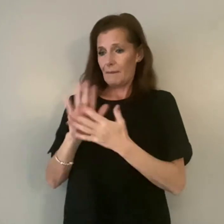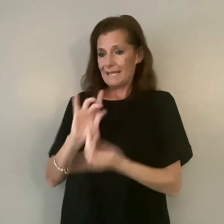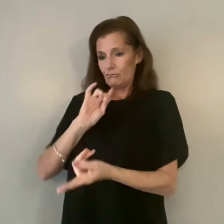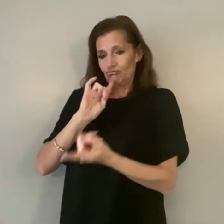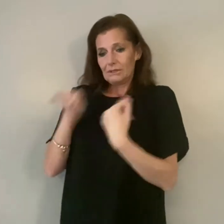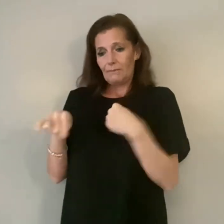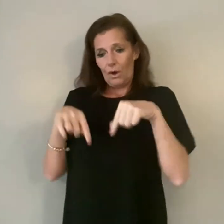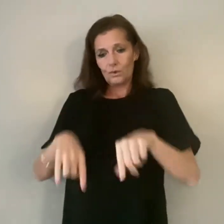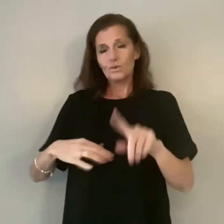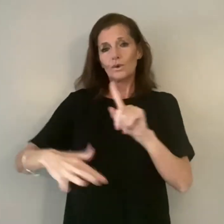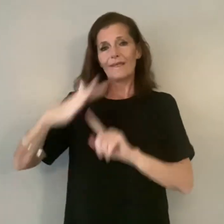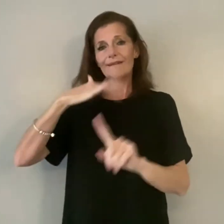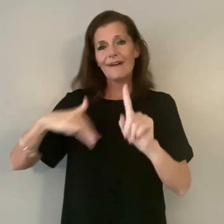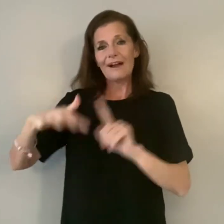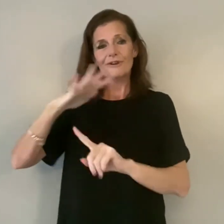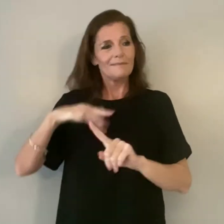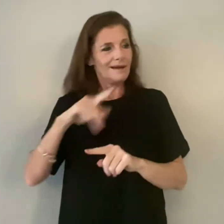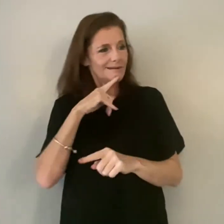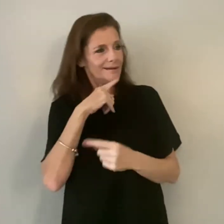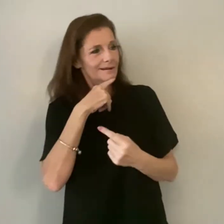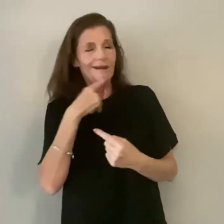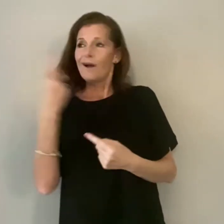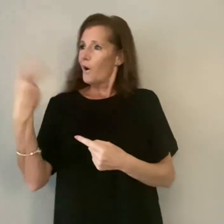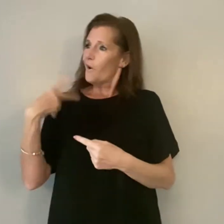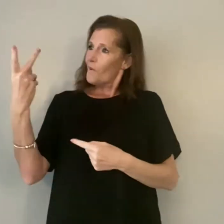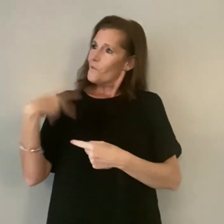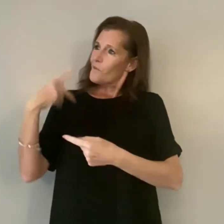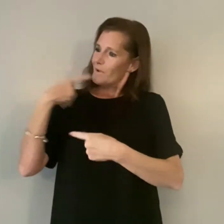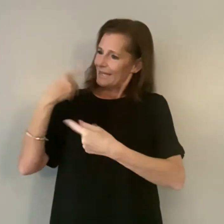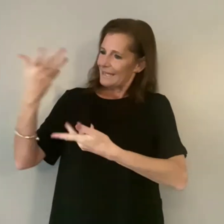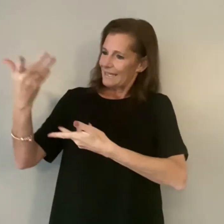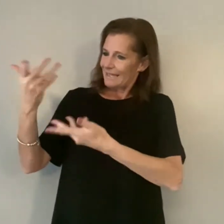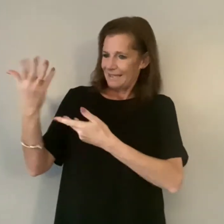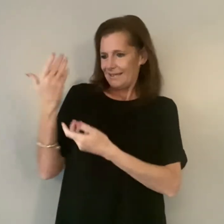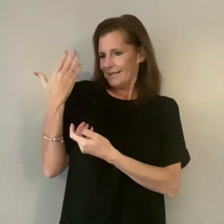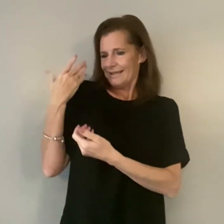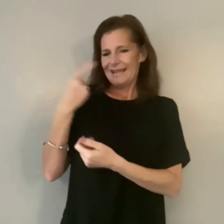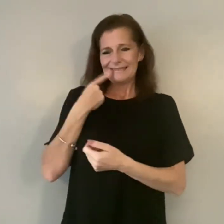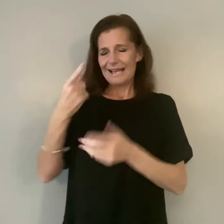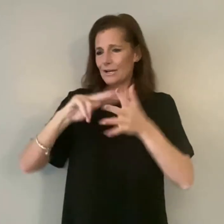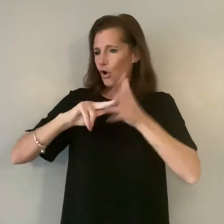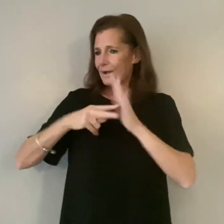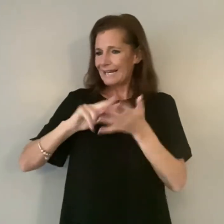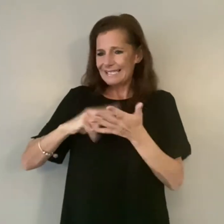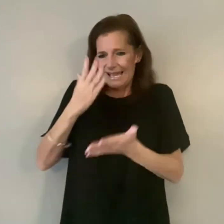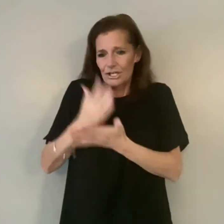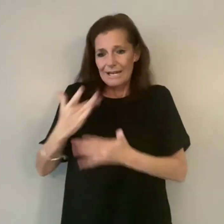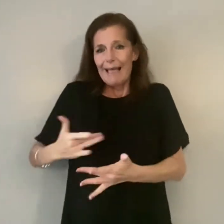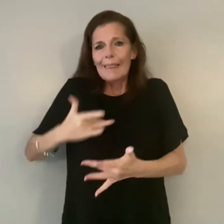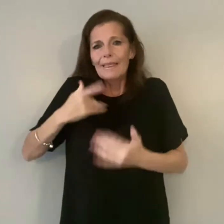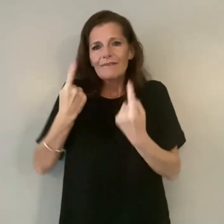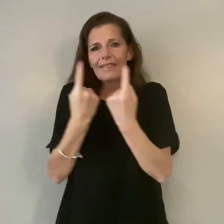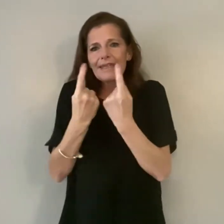it's responding to the environment. And we were saying you the other day might... Organizations, they're like a living thing